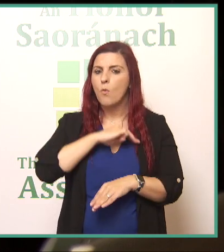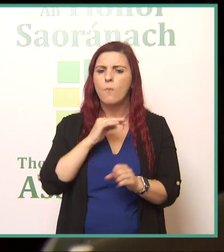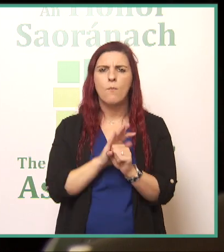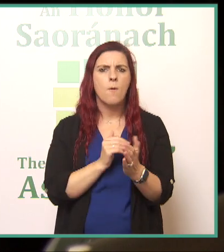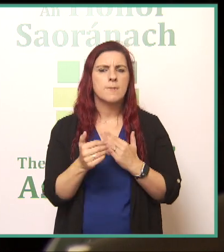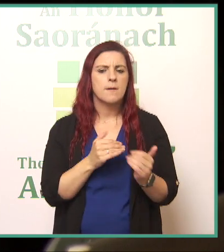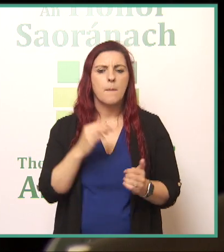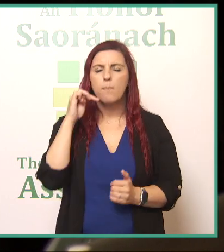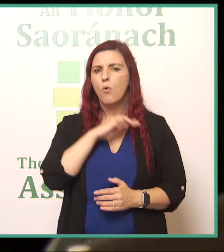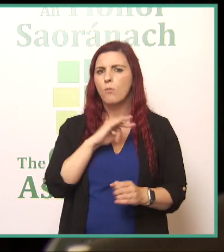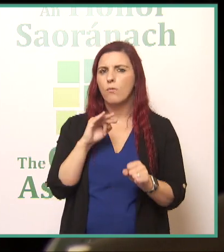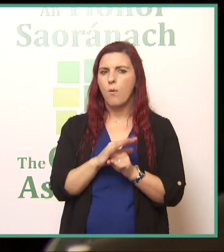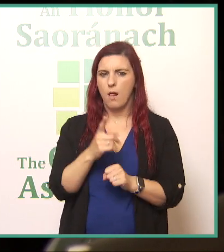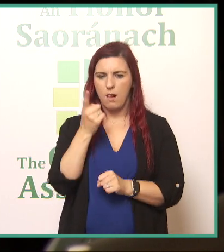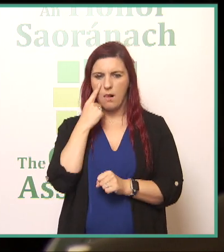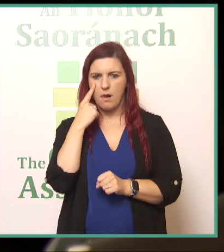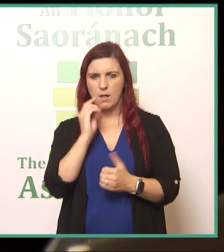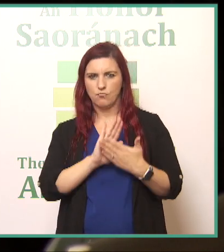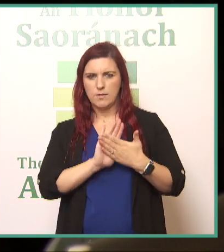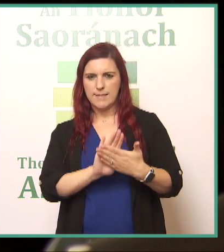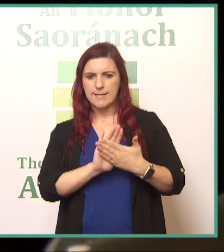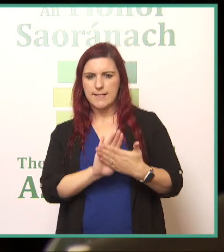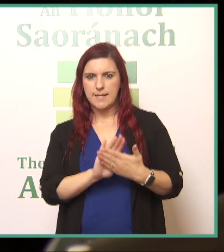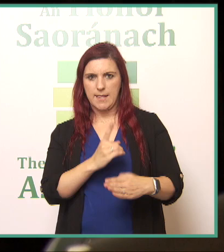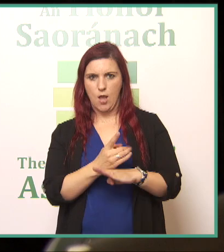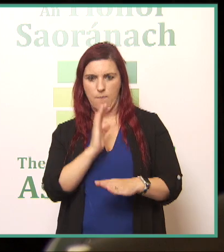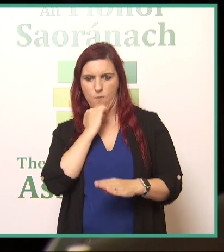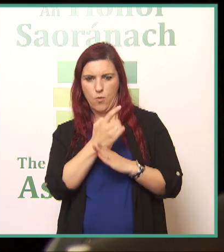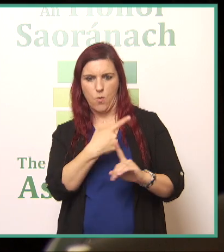the levels of resistance that are building up to those products that are currently on the market